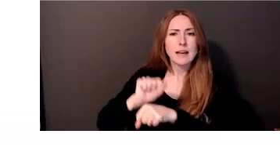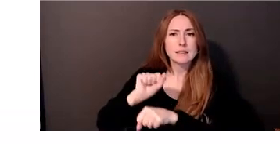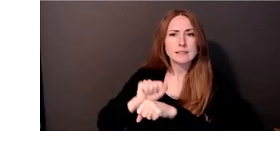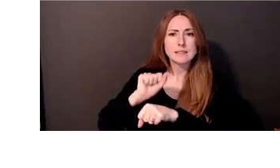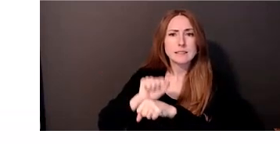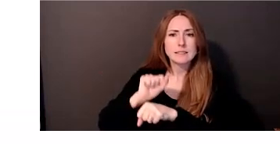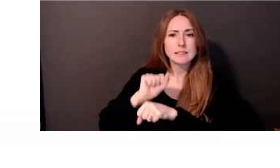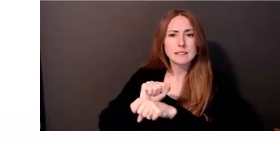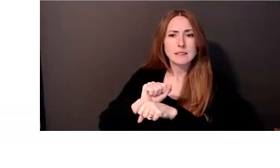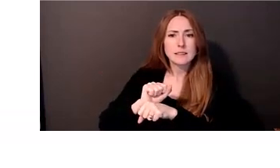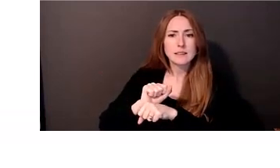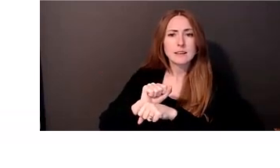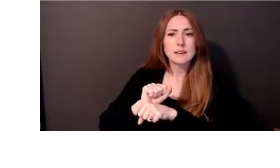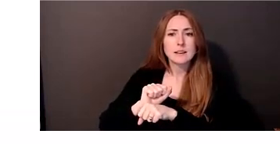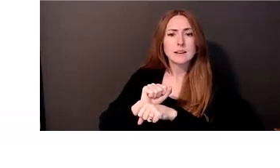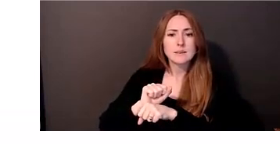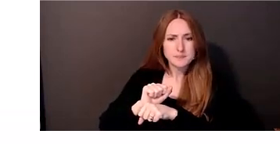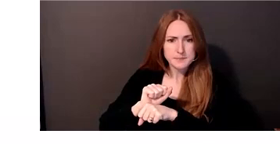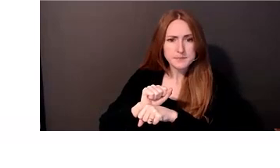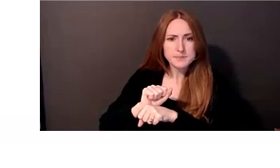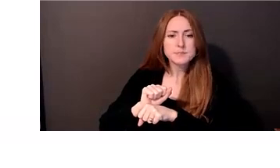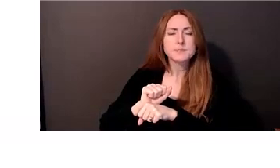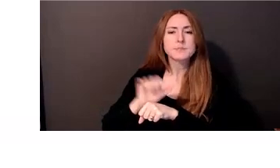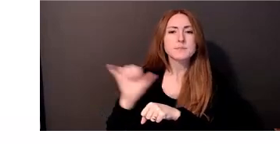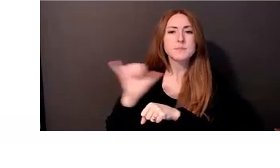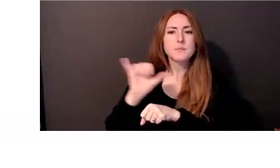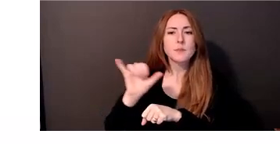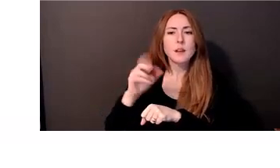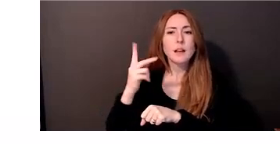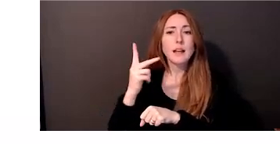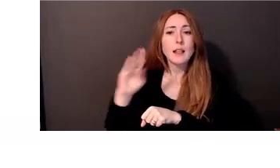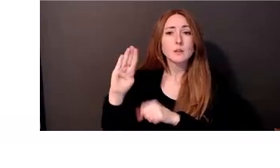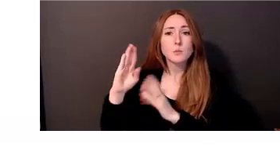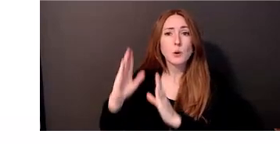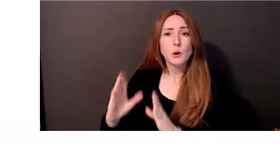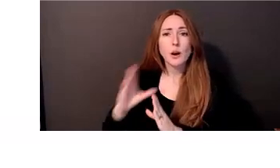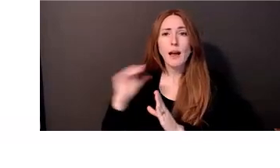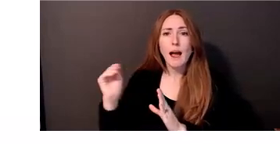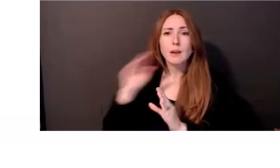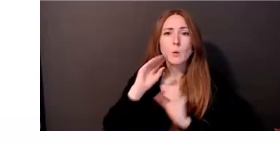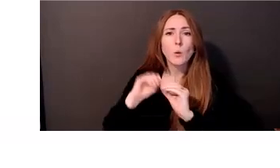like develop knowledge broker and organize conferences.